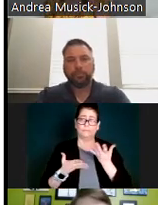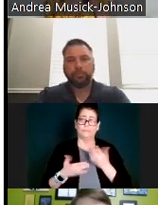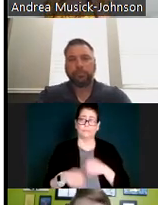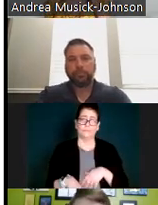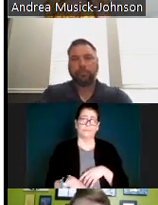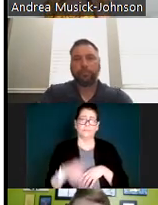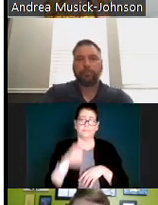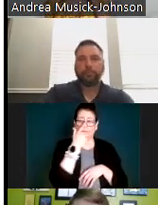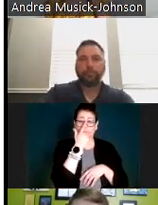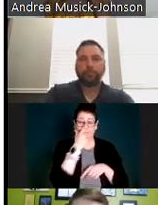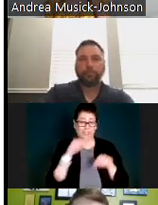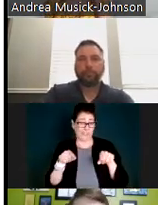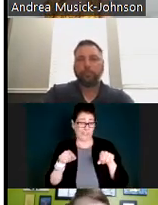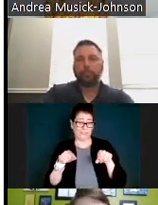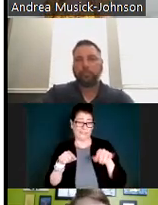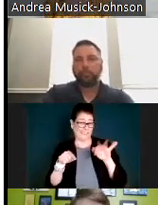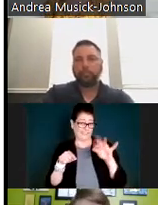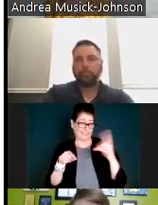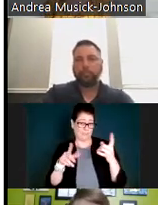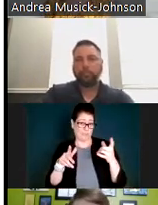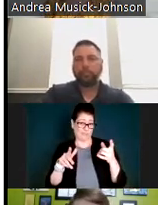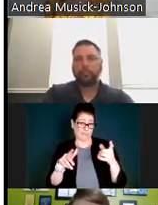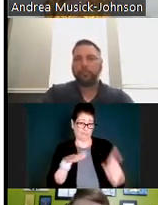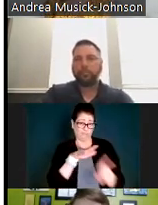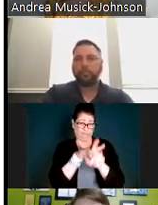comes up during the presentation, we're happy to help troubleshoot.